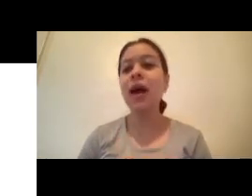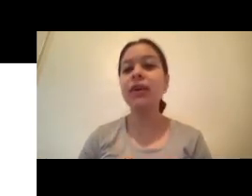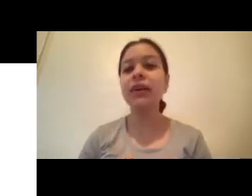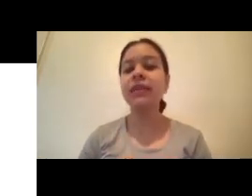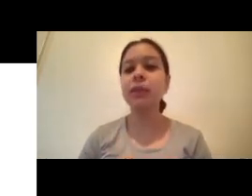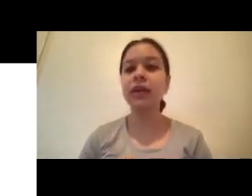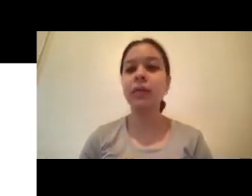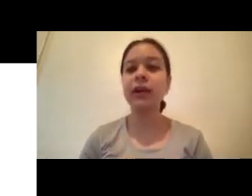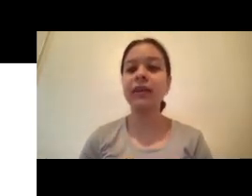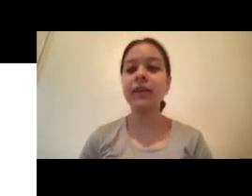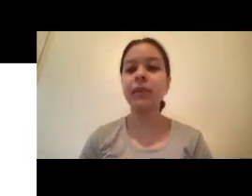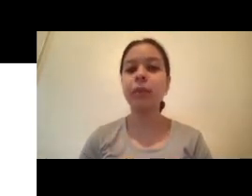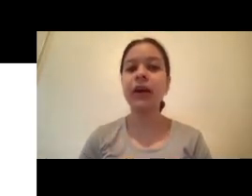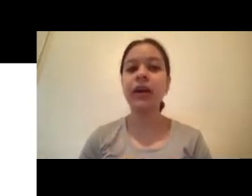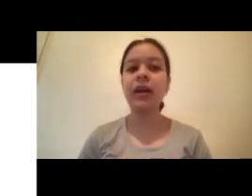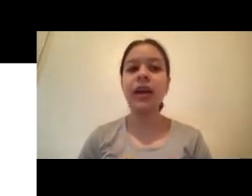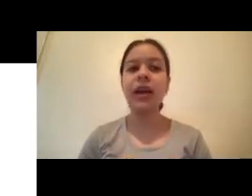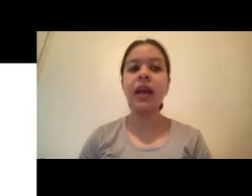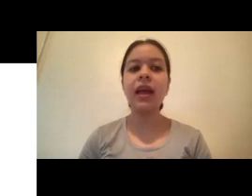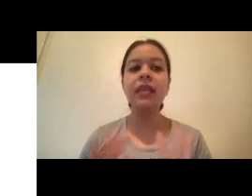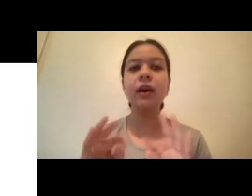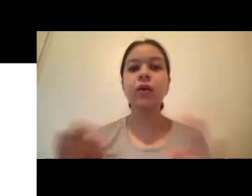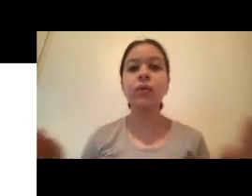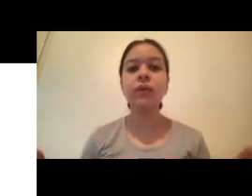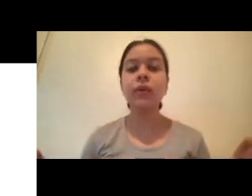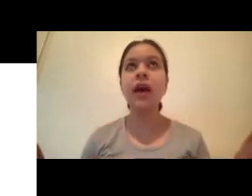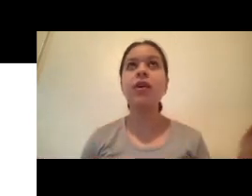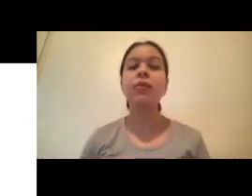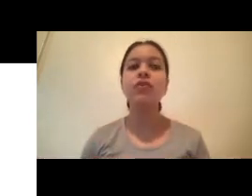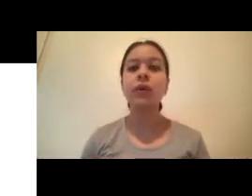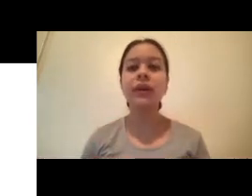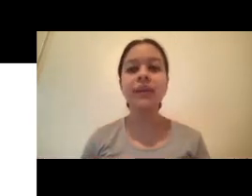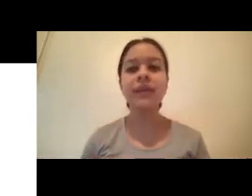we have very similar experiences, but in their own we have our own stories.